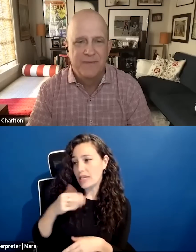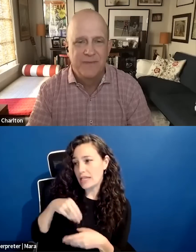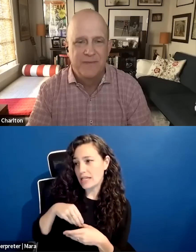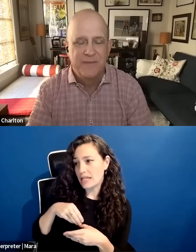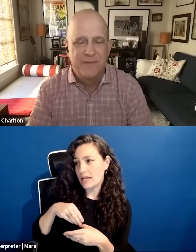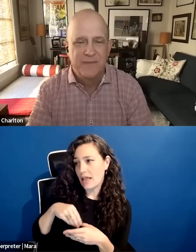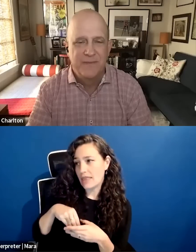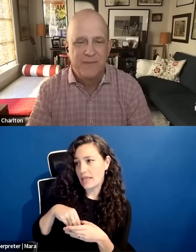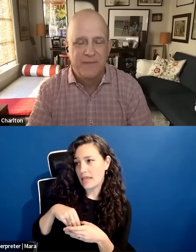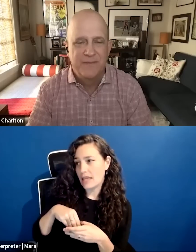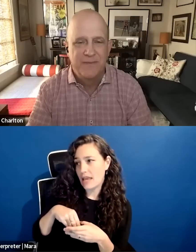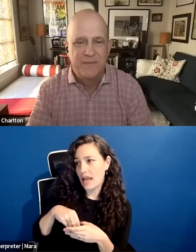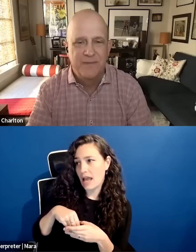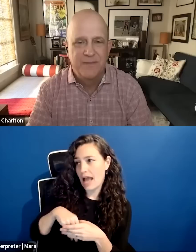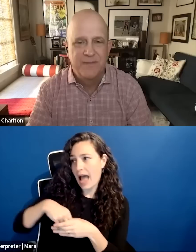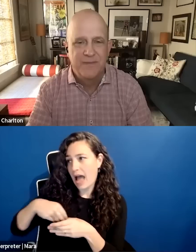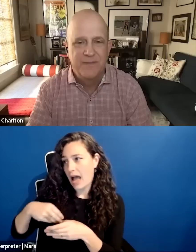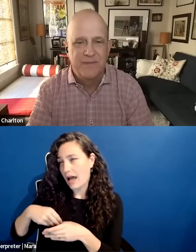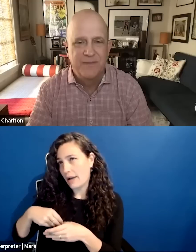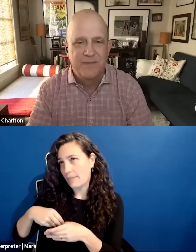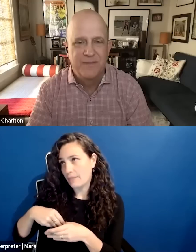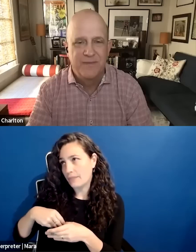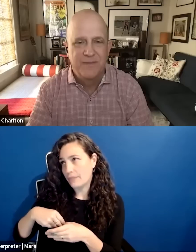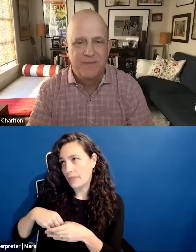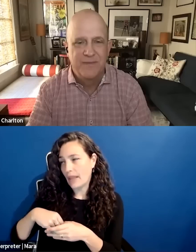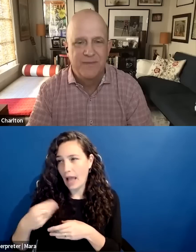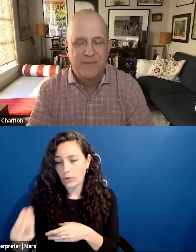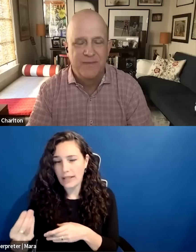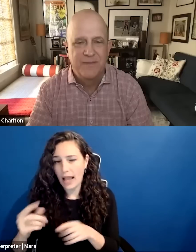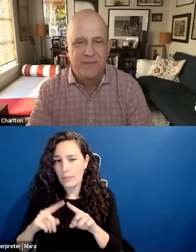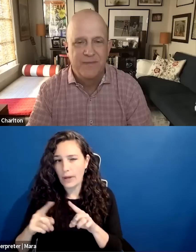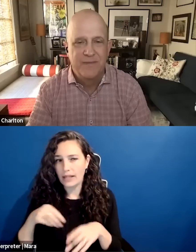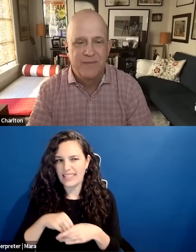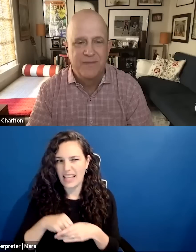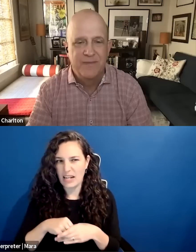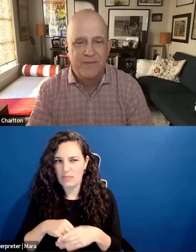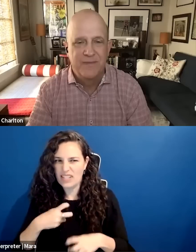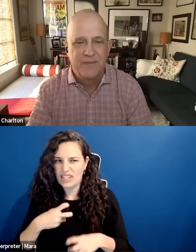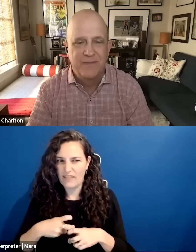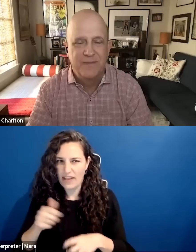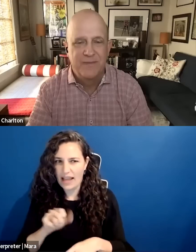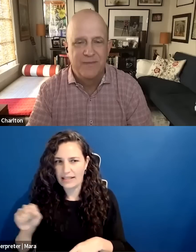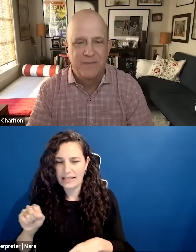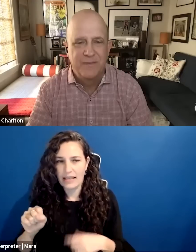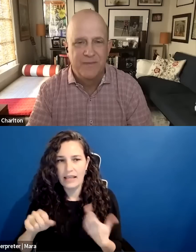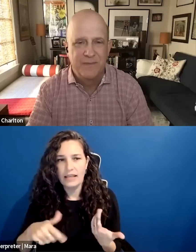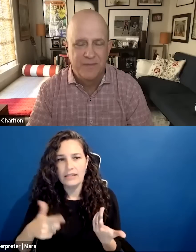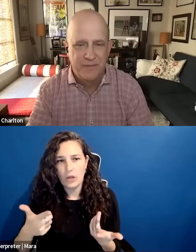So for instance, in "Hightown" I played like a Bonnie and Clyde kind of character as Bonnie.